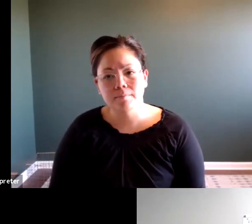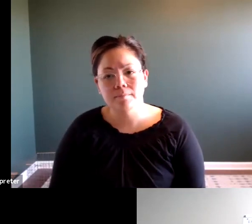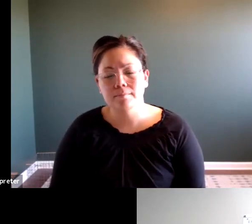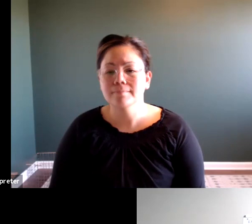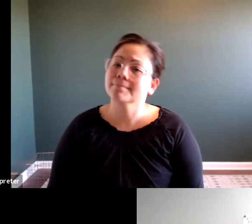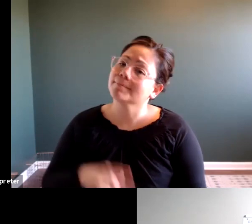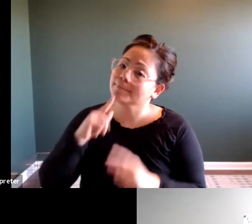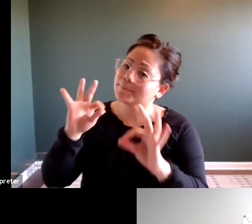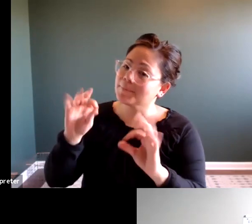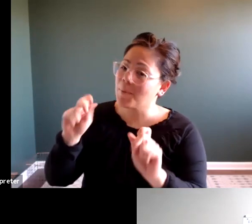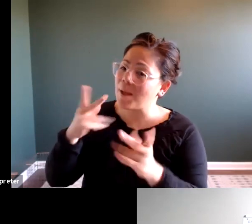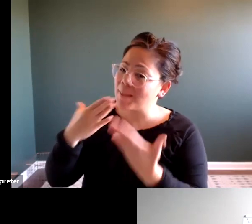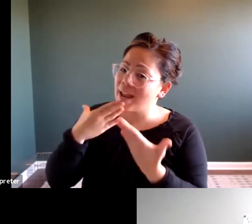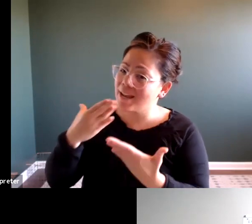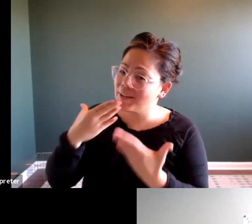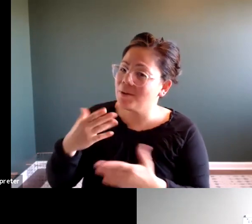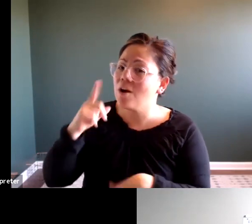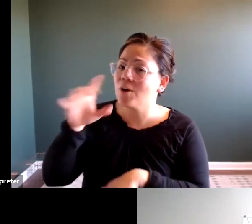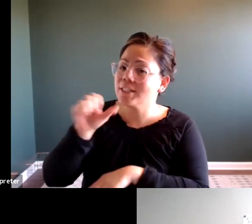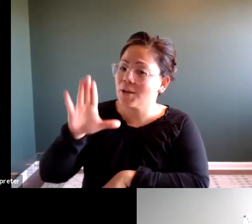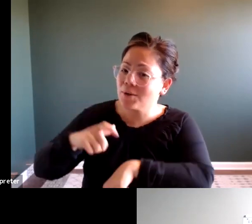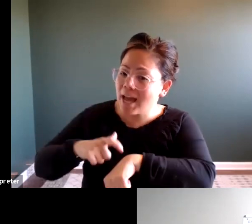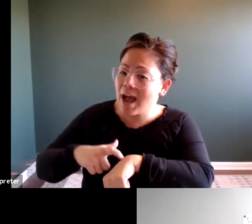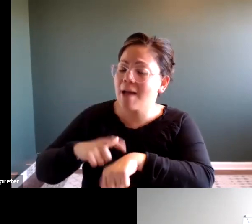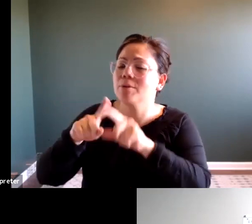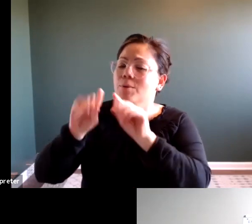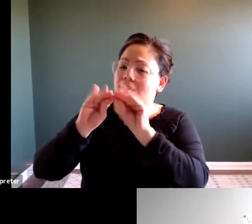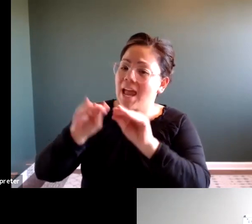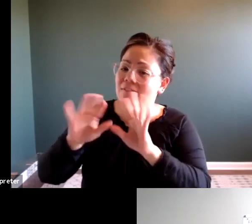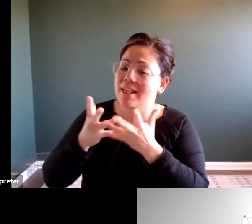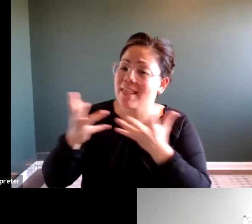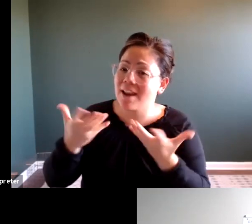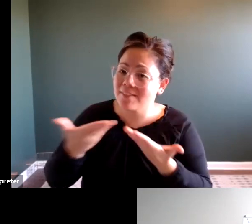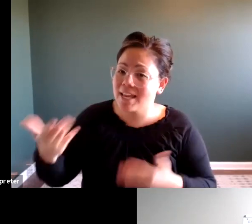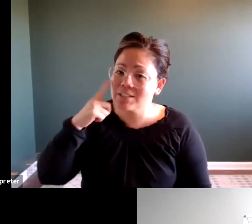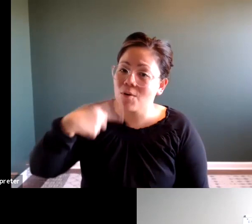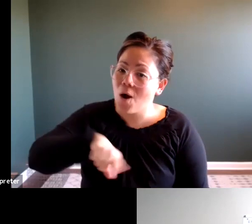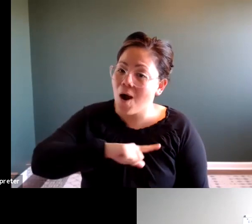Well, Dr. Weaver, thank you so much for taking some time to clarify a bunch of things for our sector